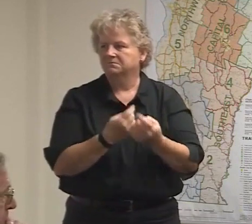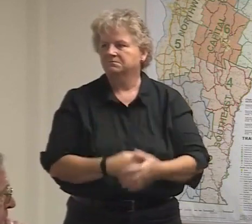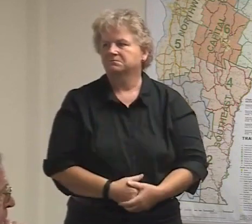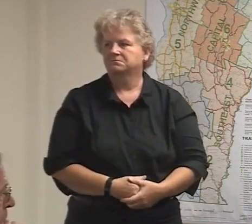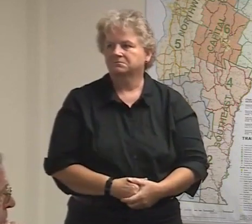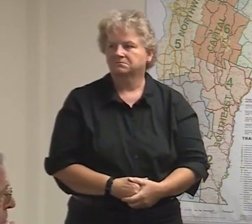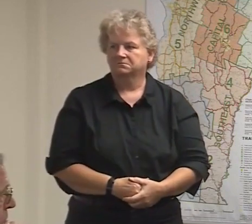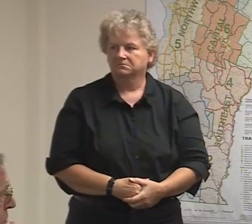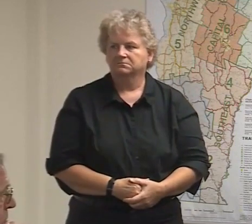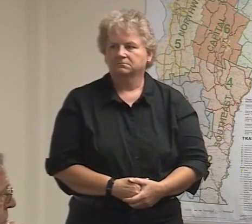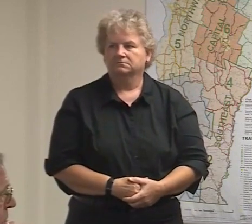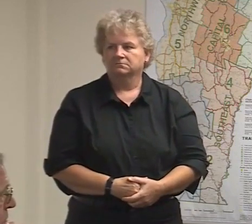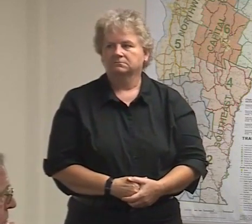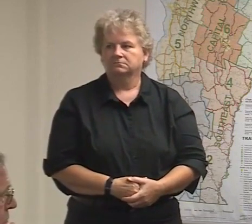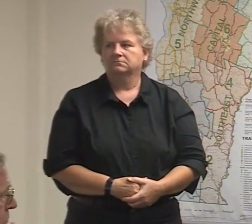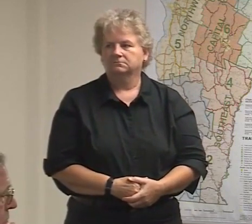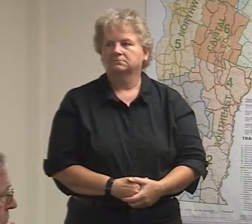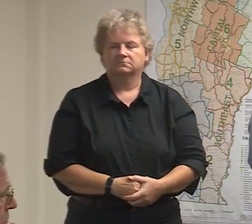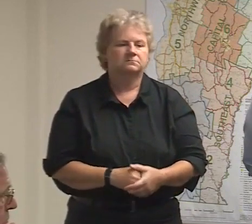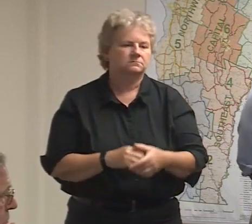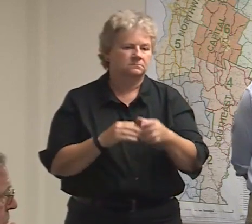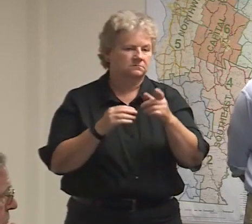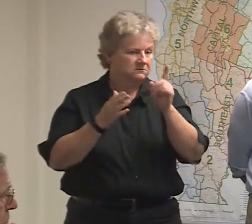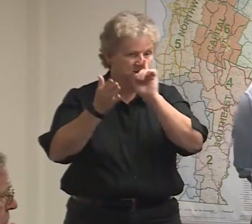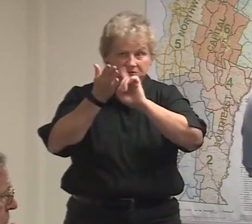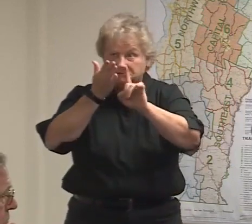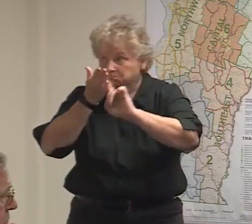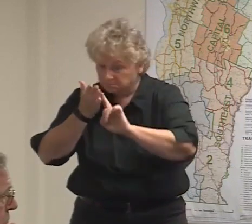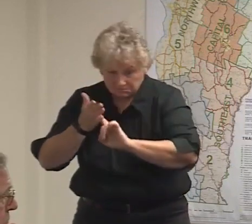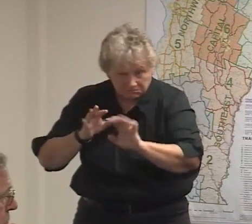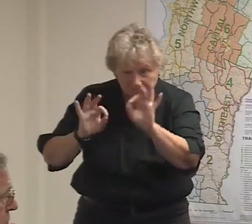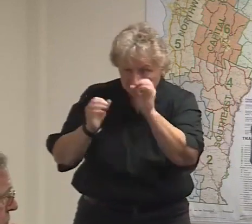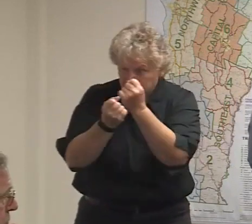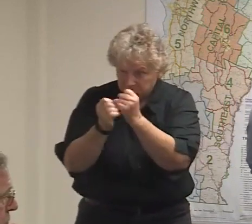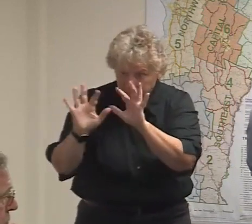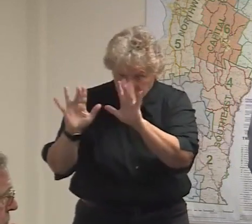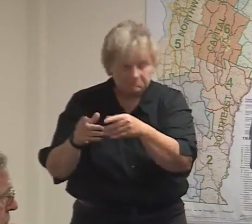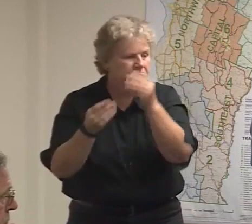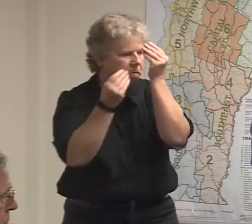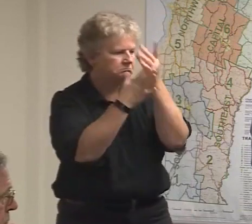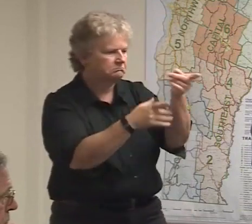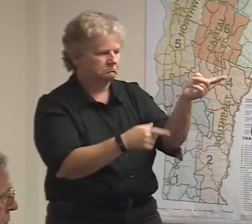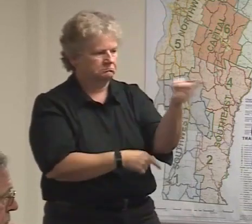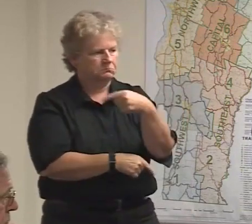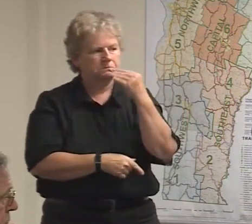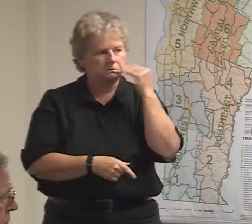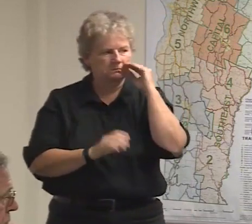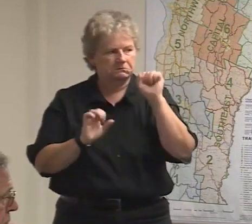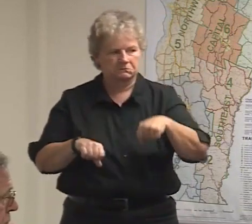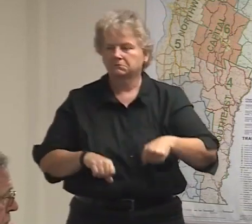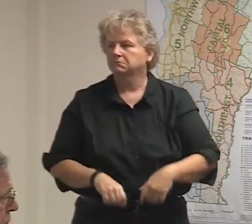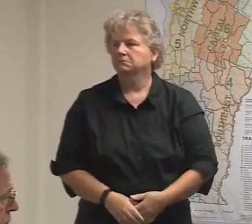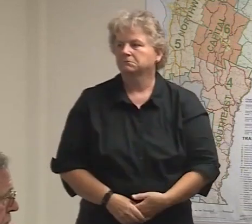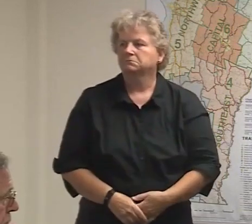THE IDEA OF SMOOTHING THE PROCESS TO ALLOW FOR AS SWIFT THE SWIFT DEPLOYMENT OF THOSE RESOURCES.